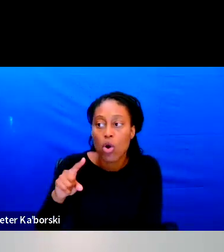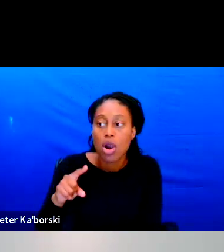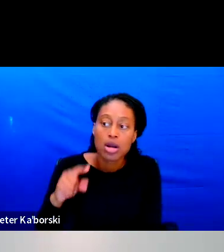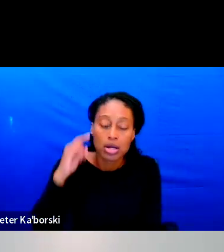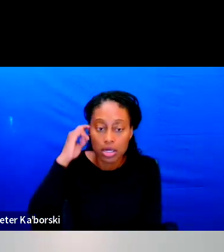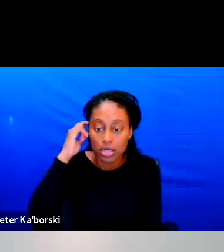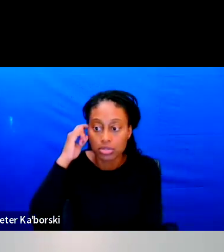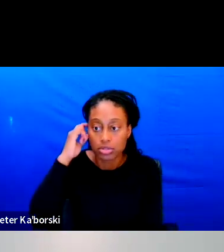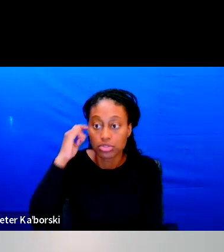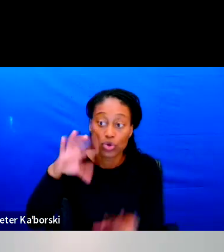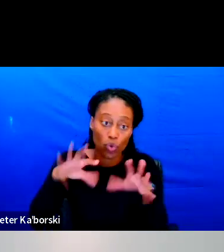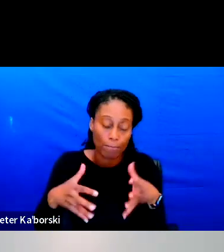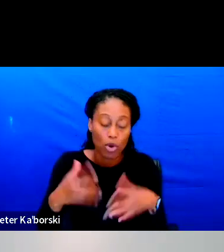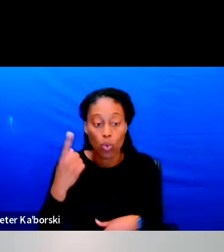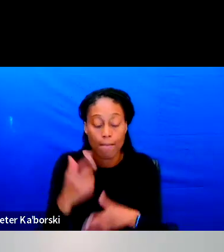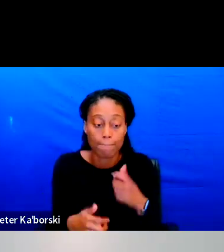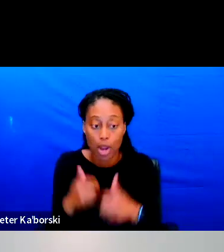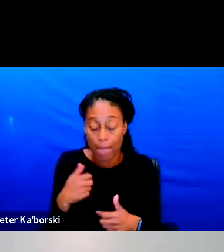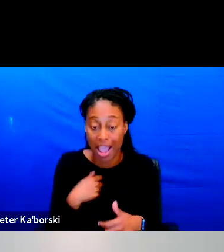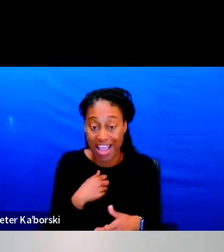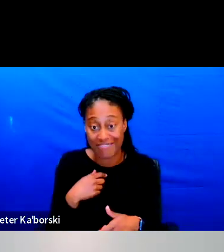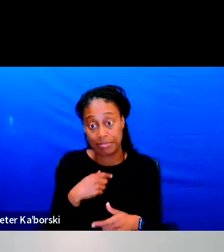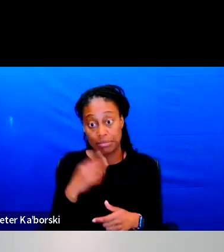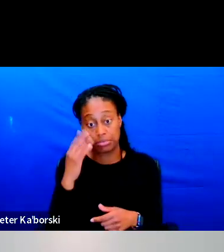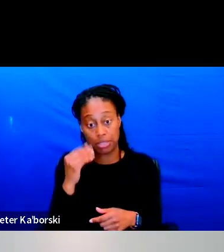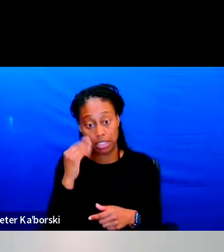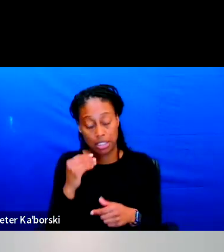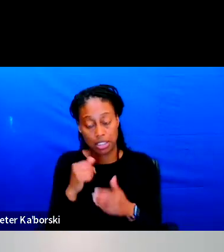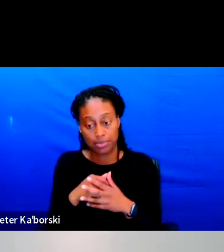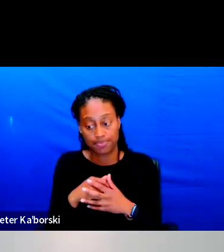Dee Henry CILO they/she: so one of the problems that I run into kinda similar